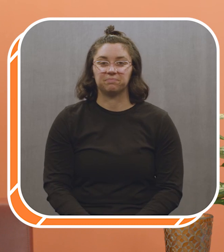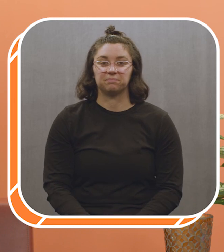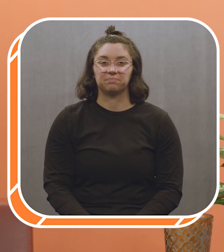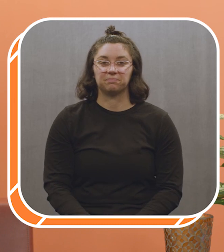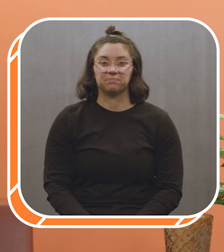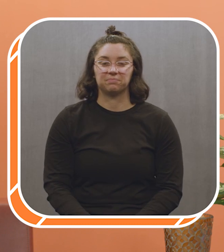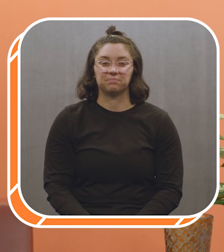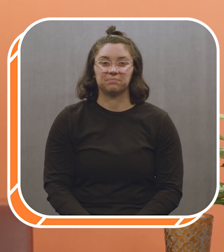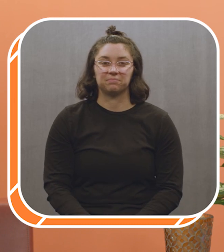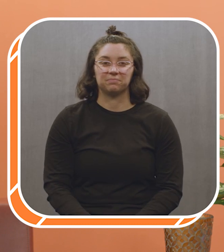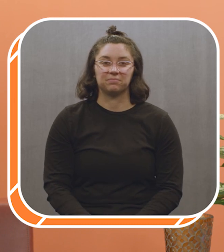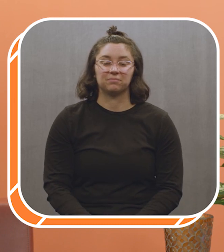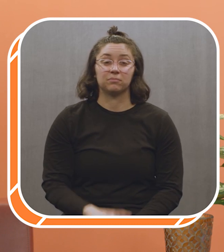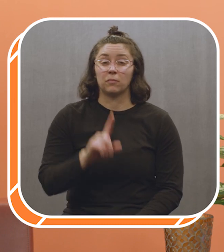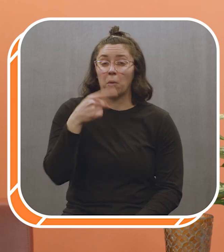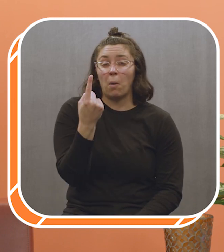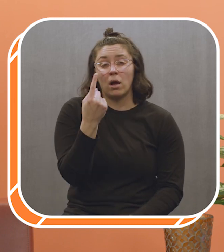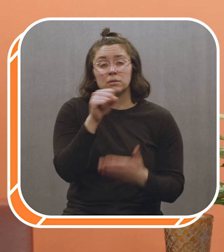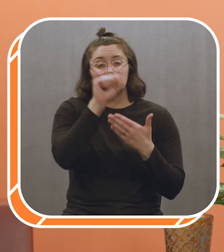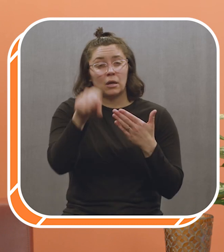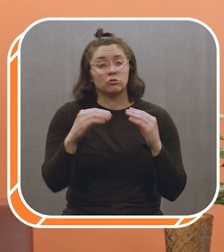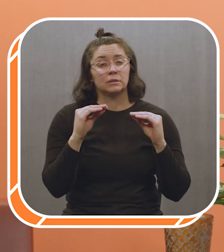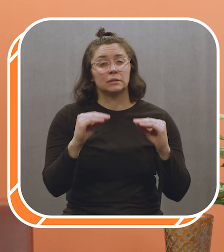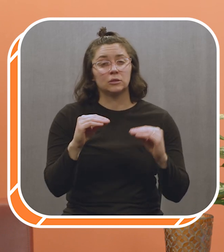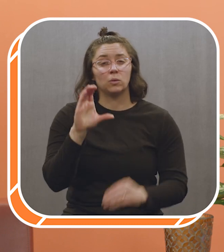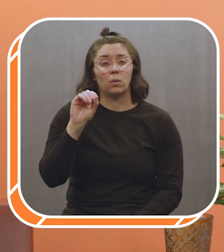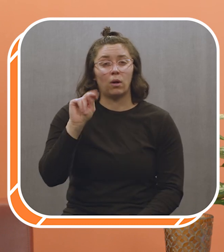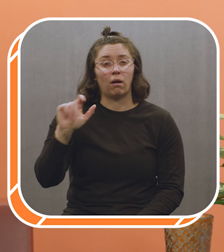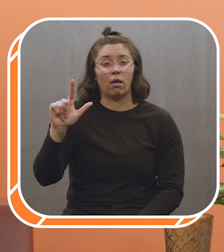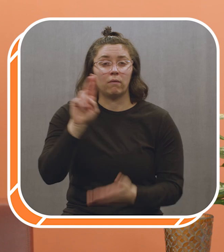I was only able to teach for one semester at Cornell,